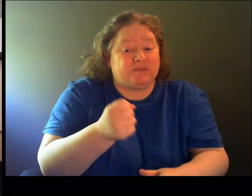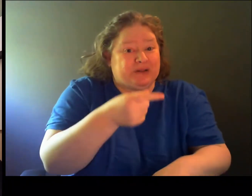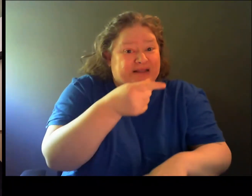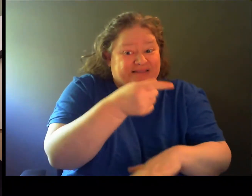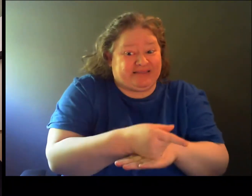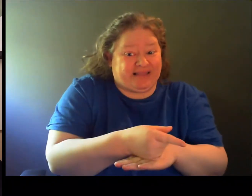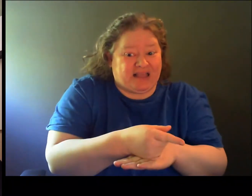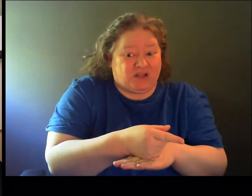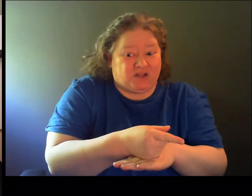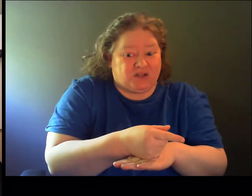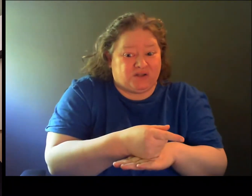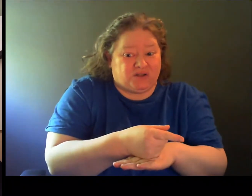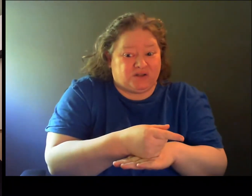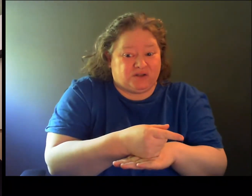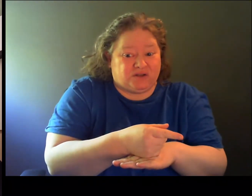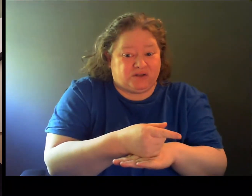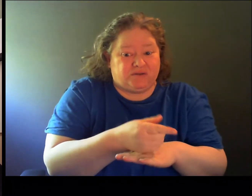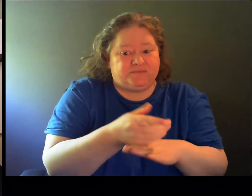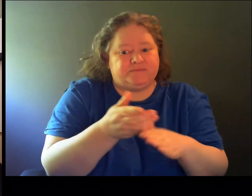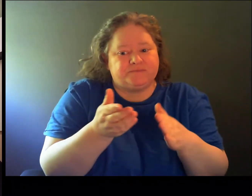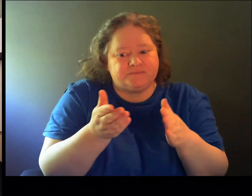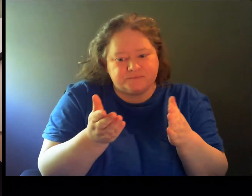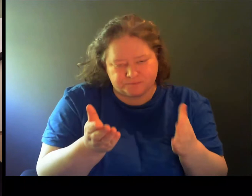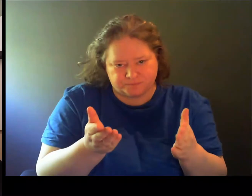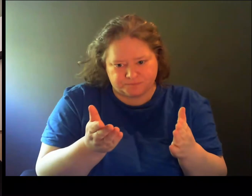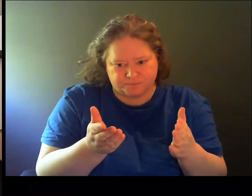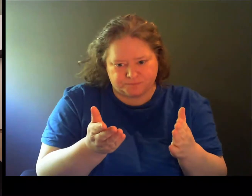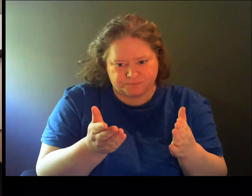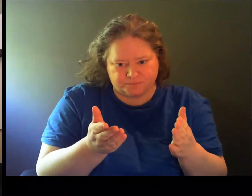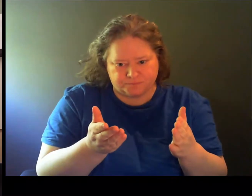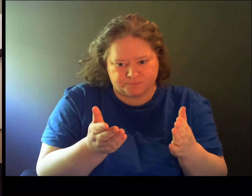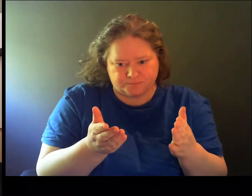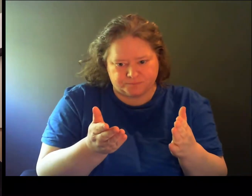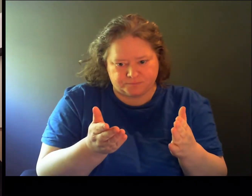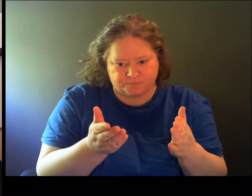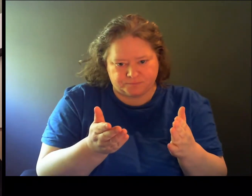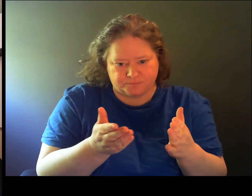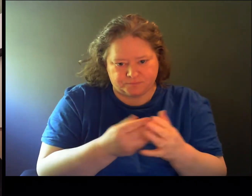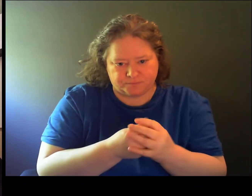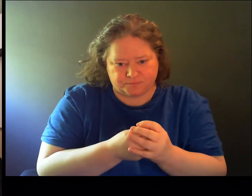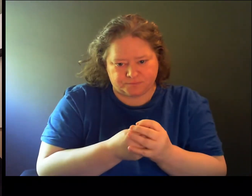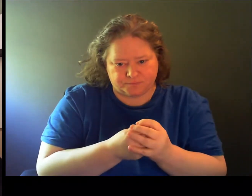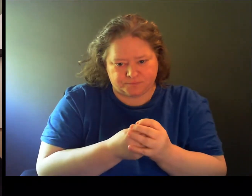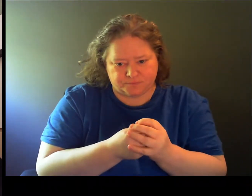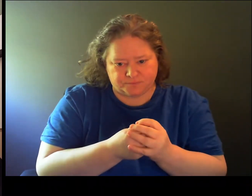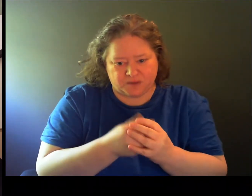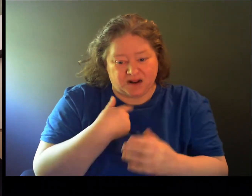and any problems that may already have been there,